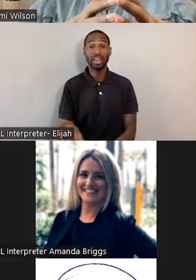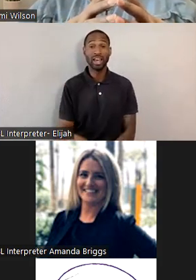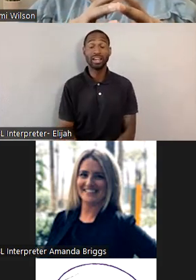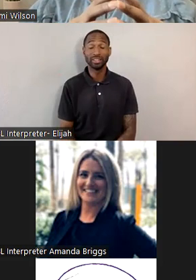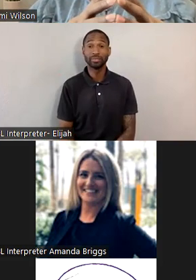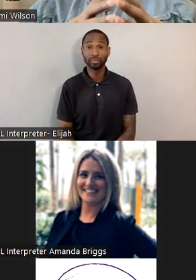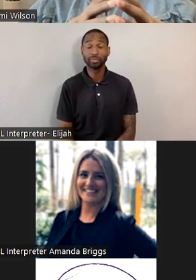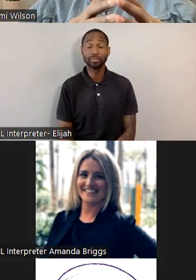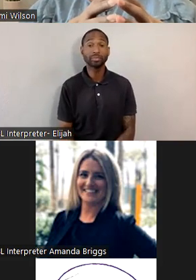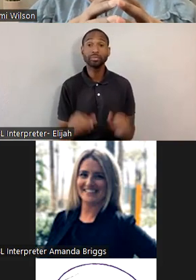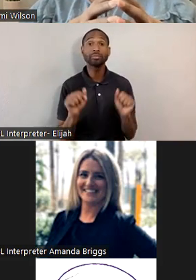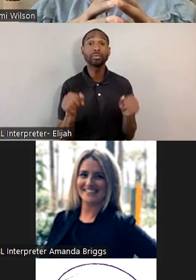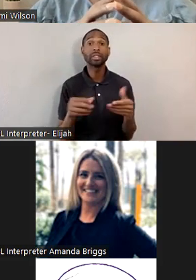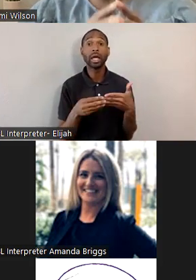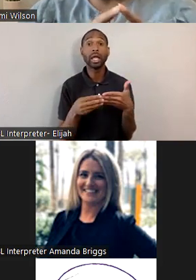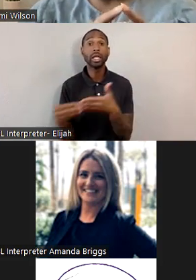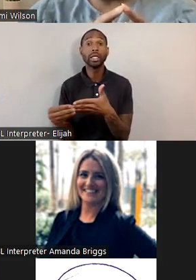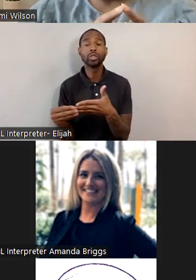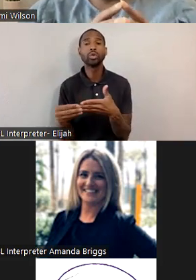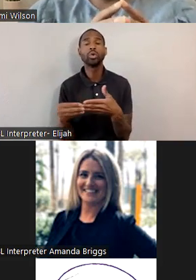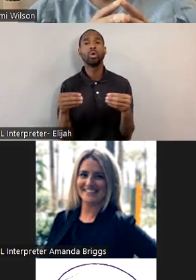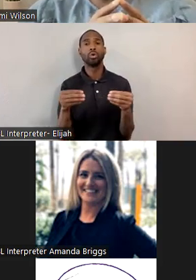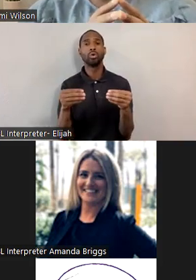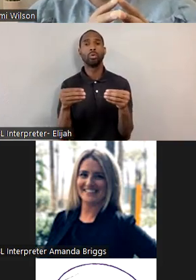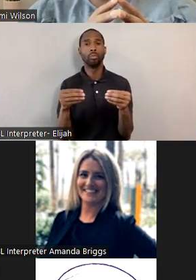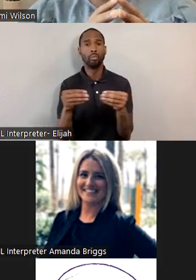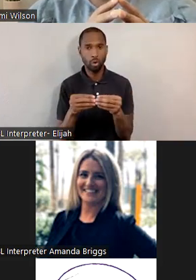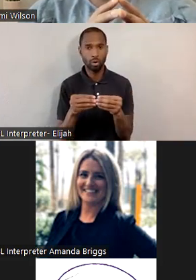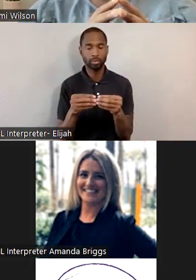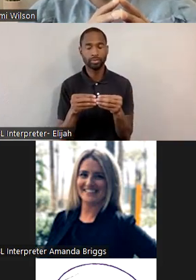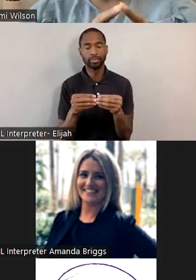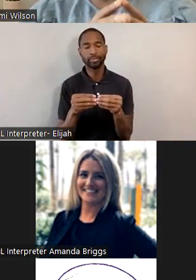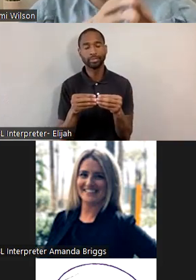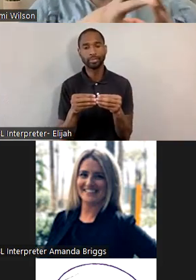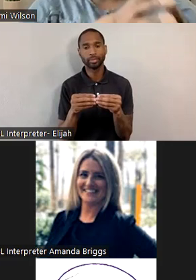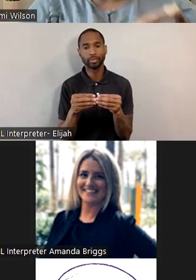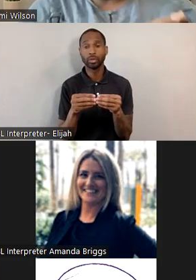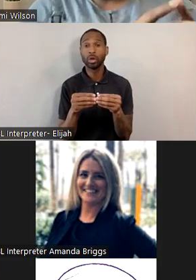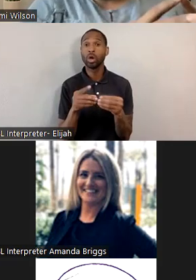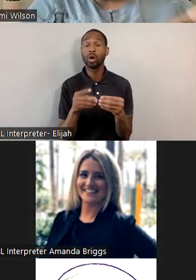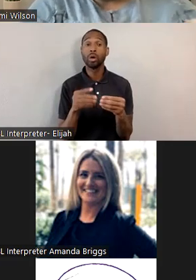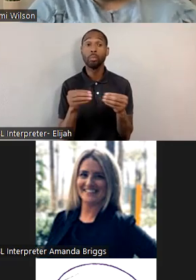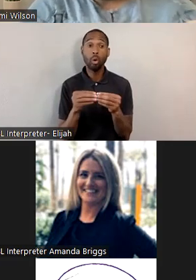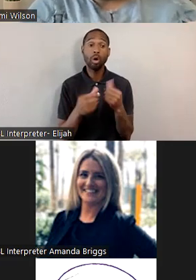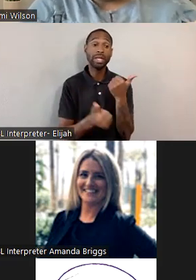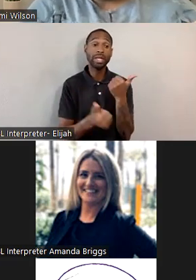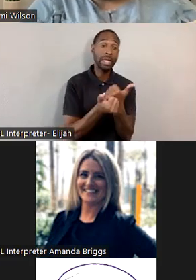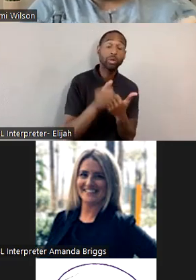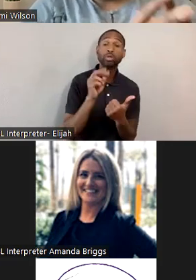will potentially lead to more dangerous or risky drug use